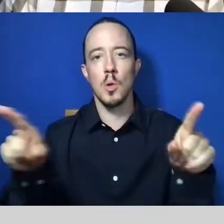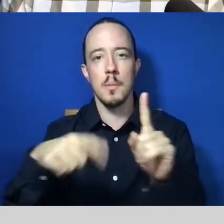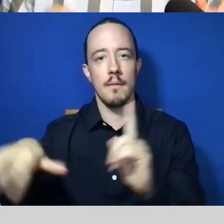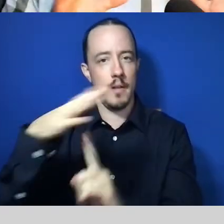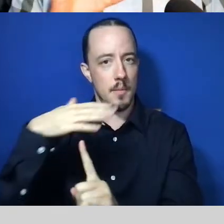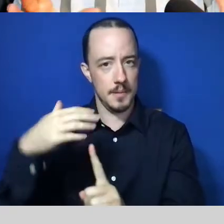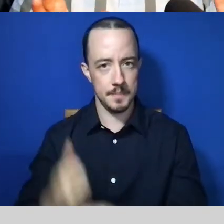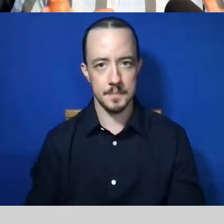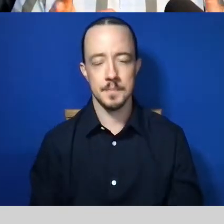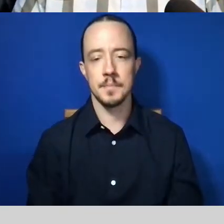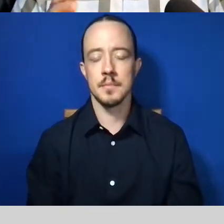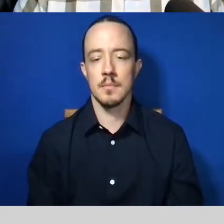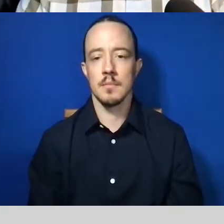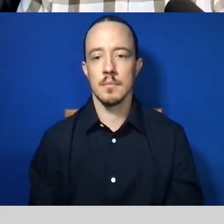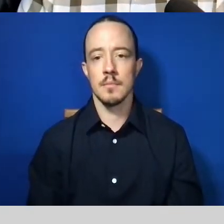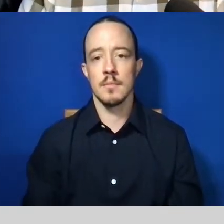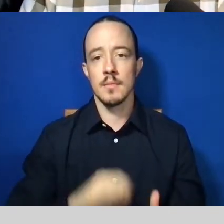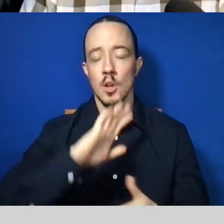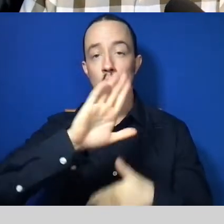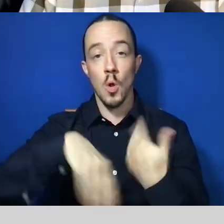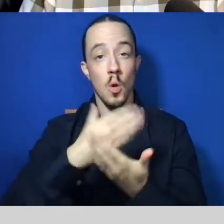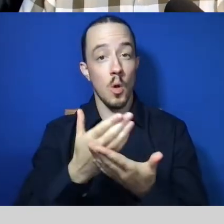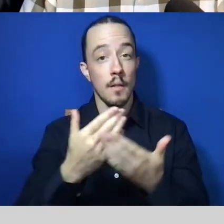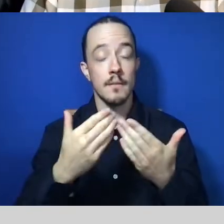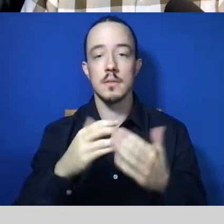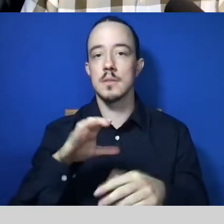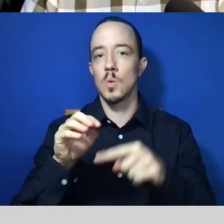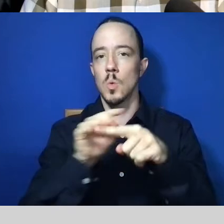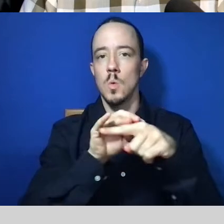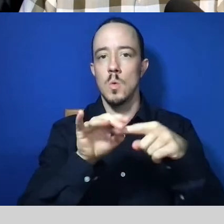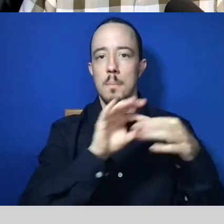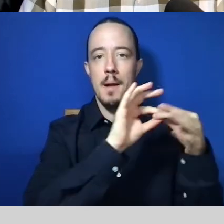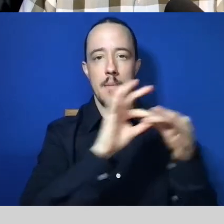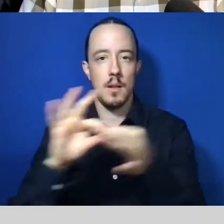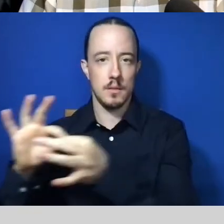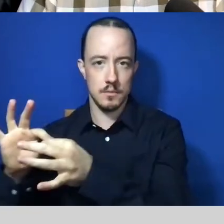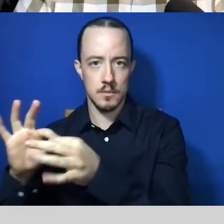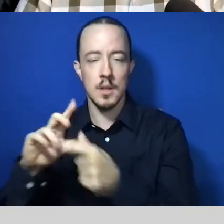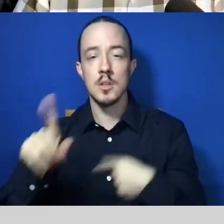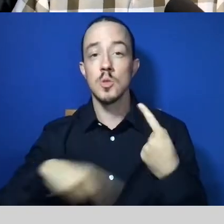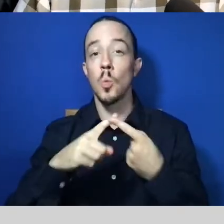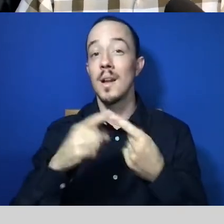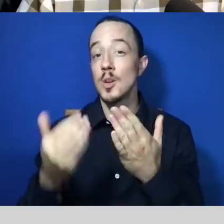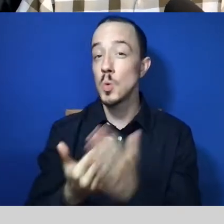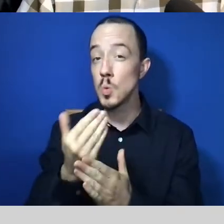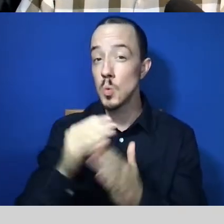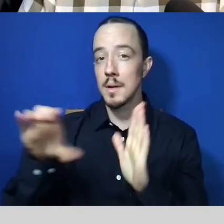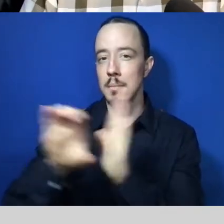All of that's orchestrated by the CodePipeline. And so once a new image lands in the ECR,